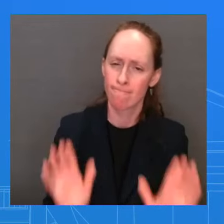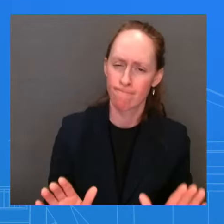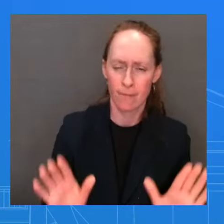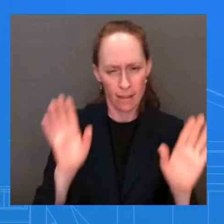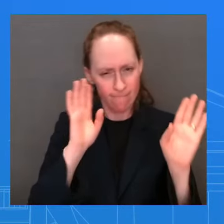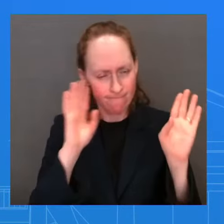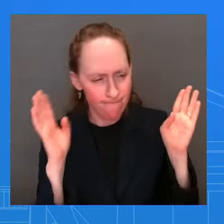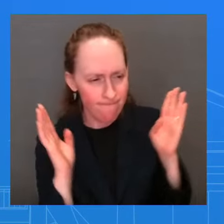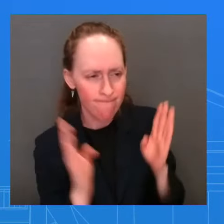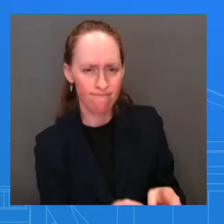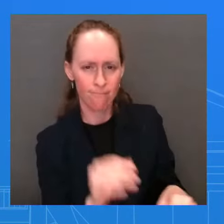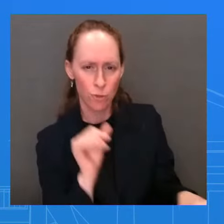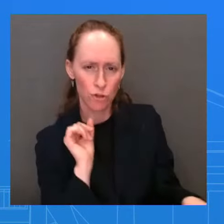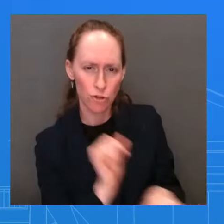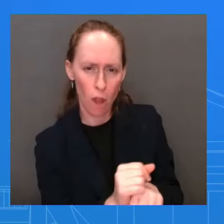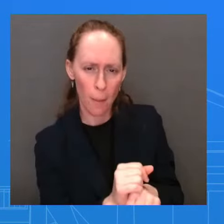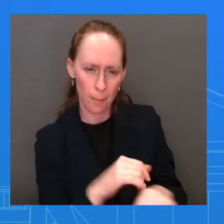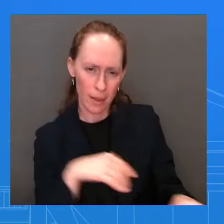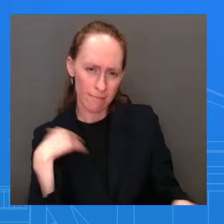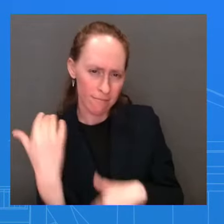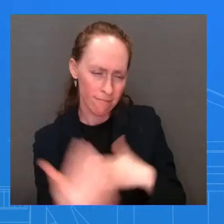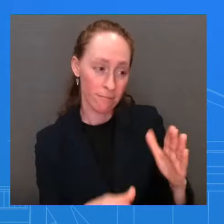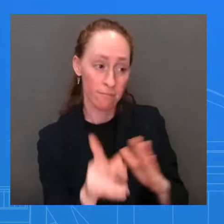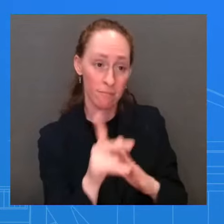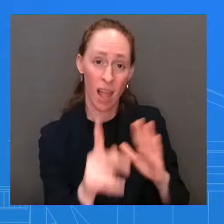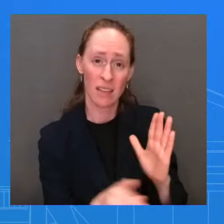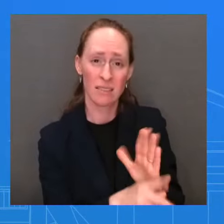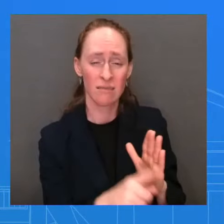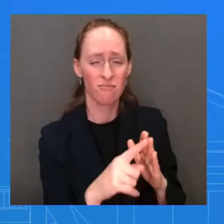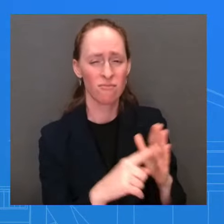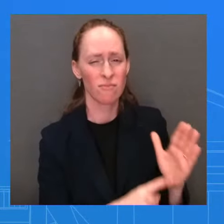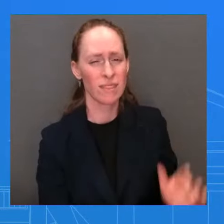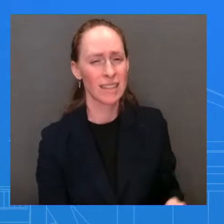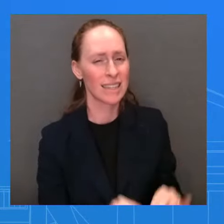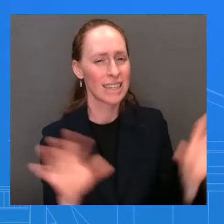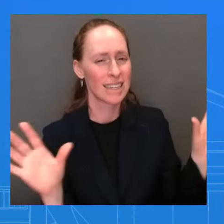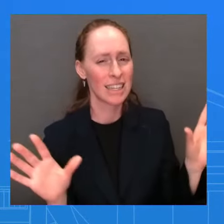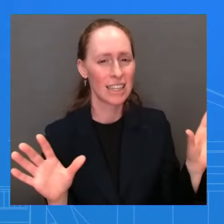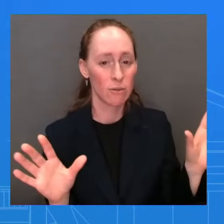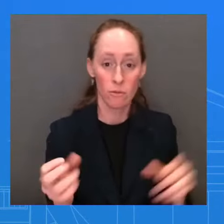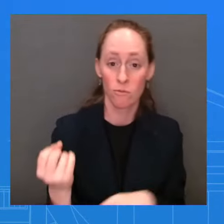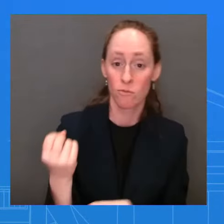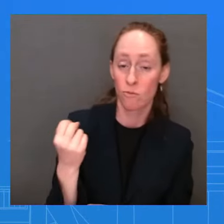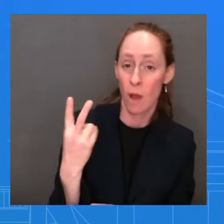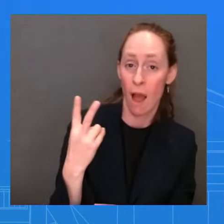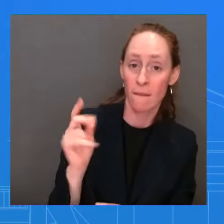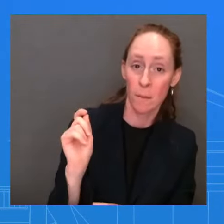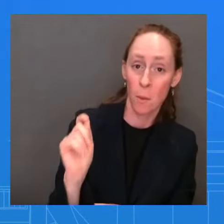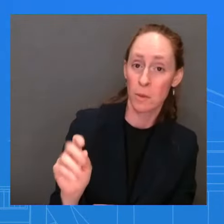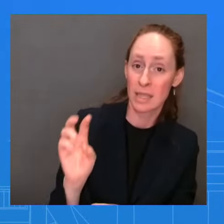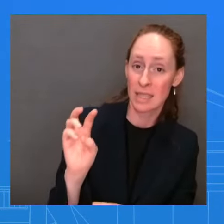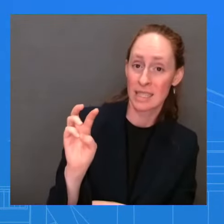You've seen 12.6 million jobs have been created since the President took office. We've gained all the jobs lost during the pandemic